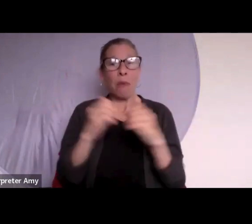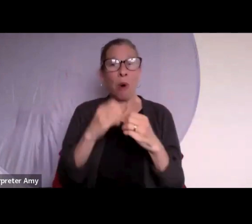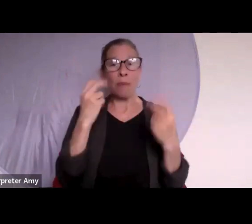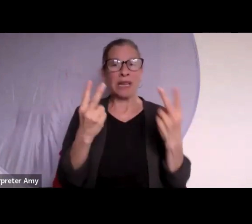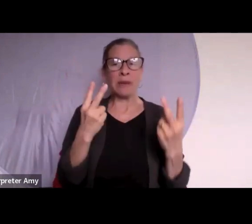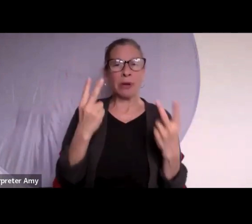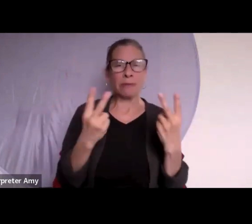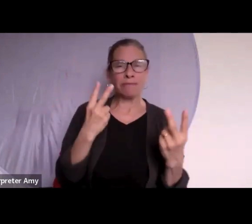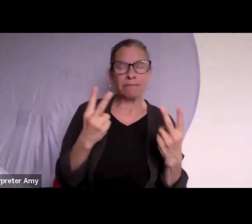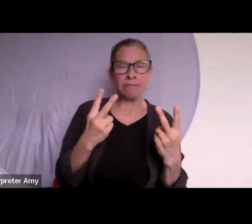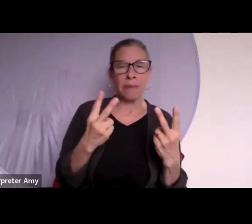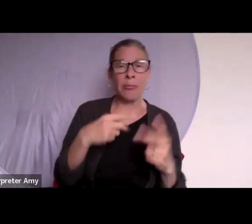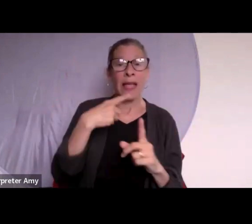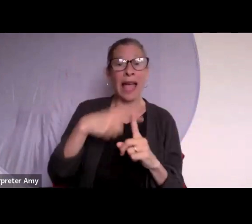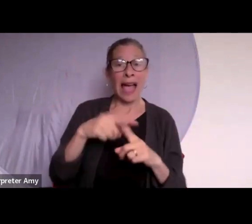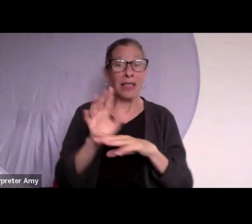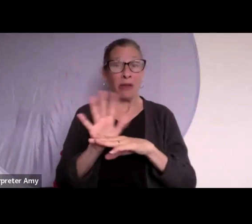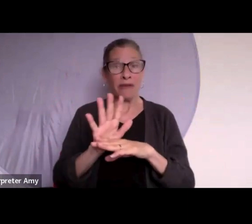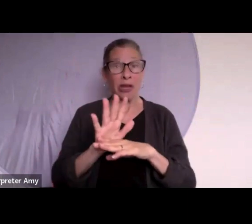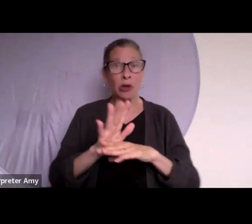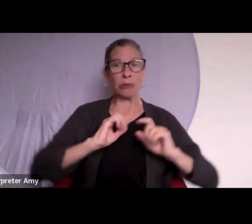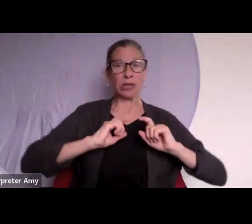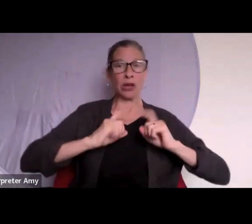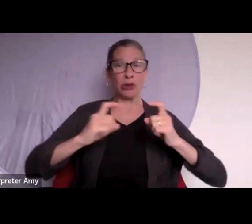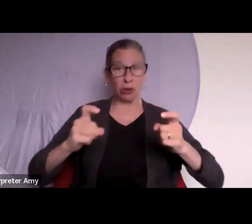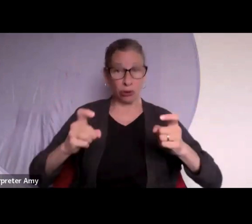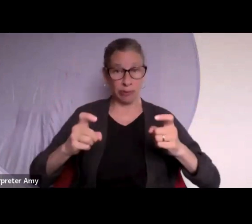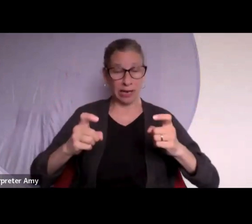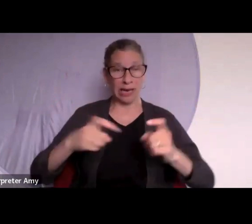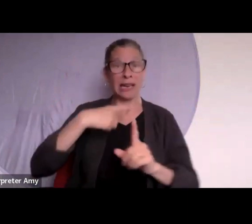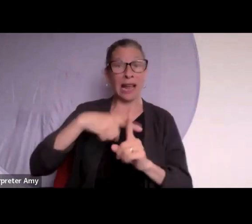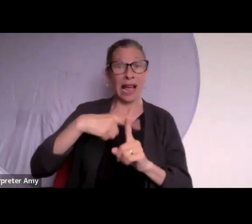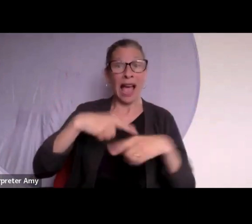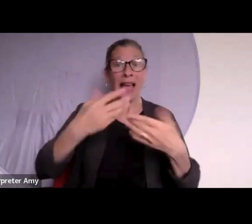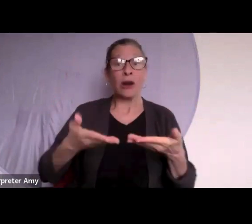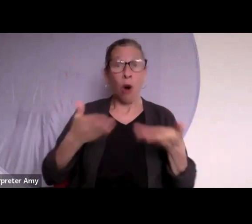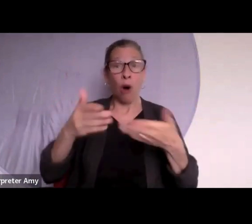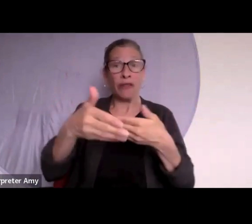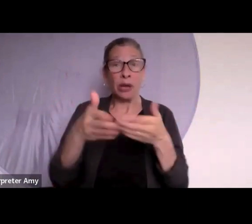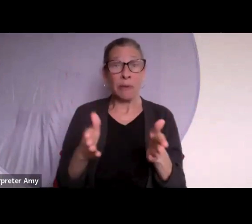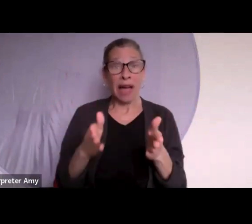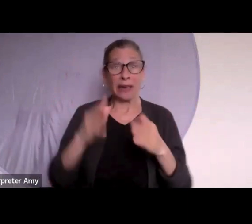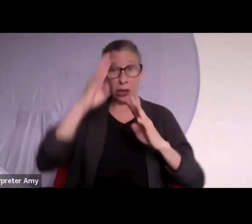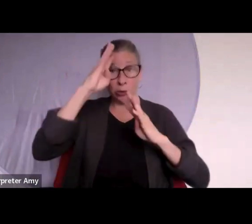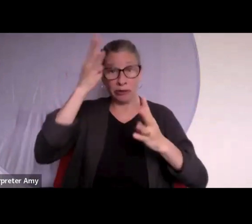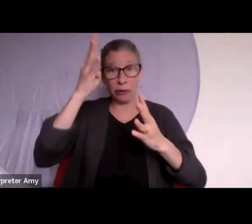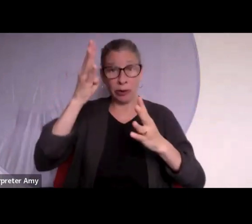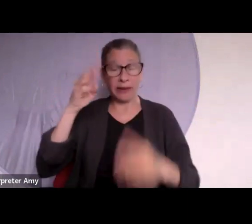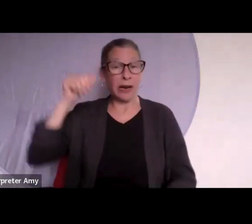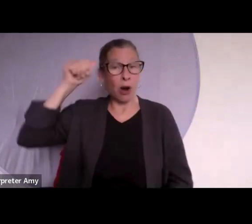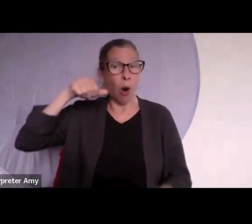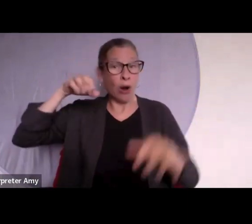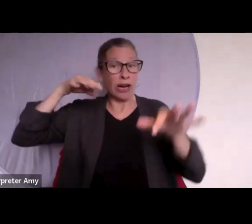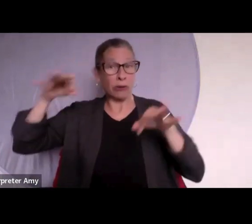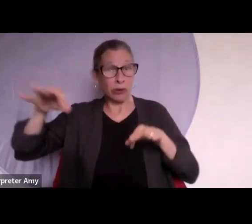these films then distributed and to distributors and offer this package we've created now, audio description and captioning for